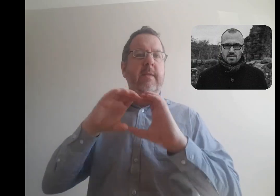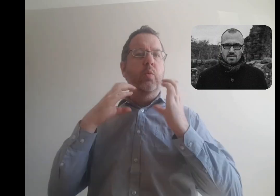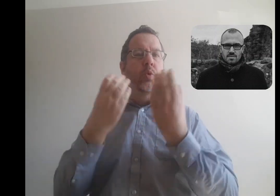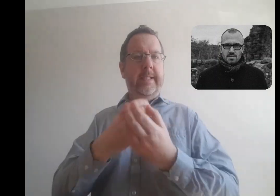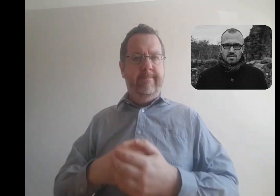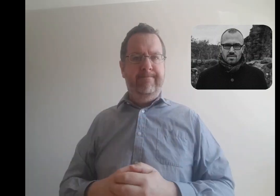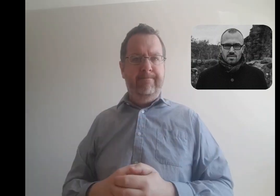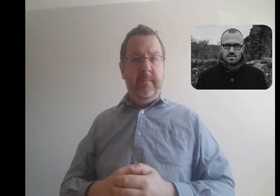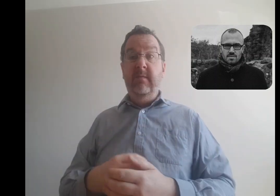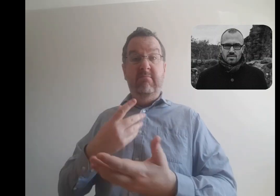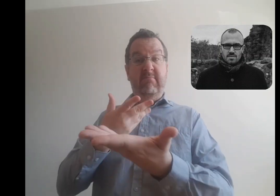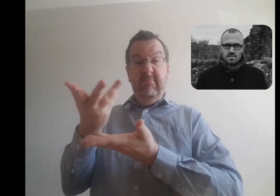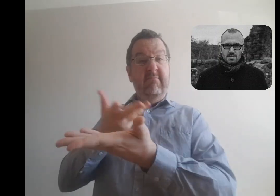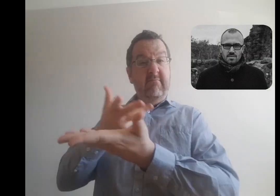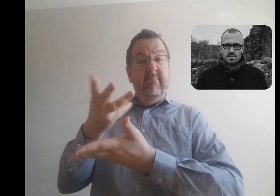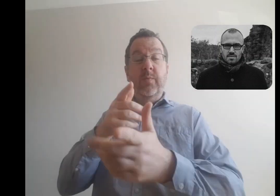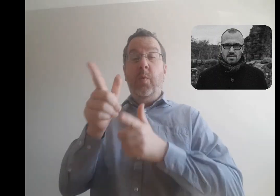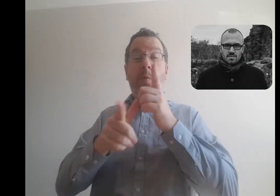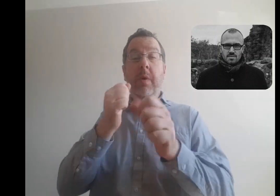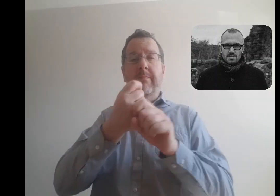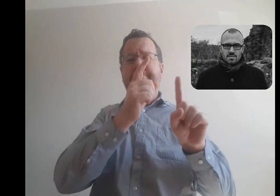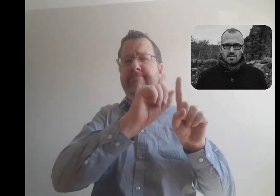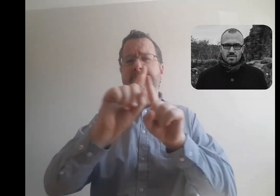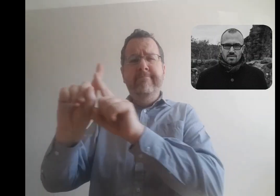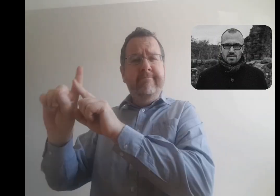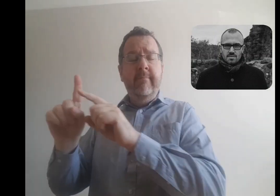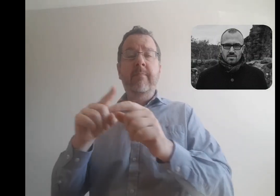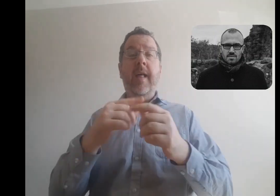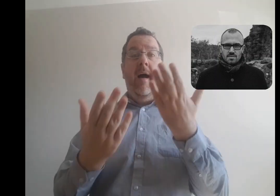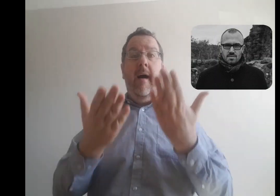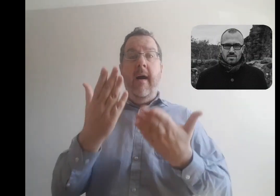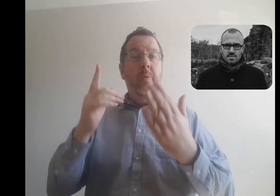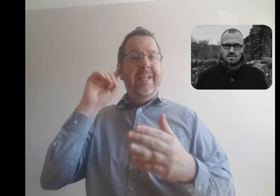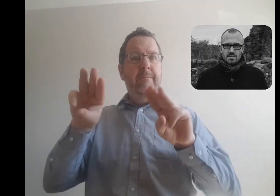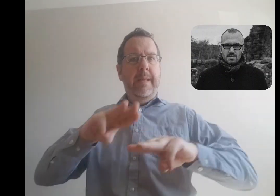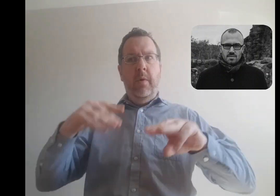We talked in a range of topics, from how deaf people were treated in the past,